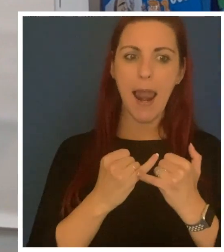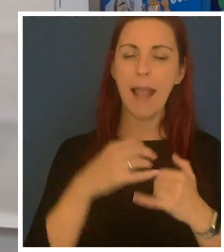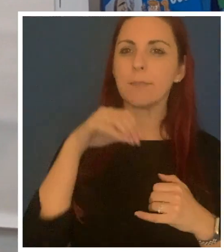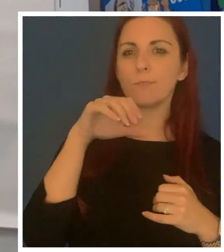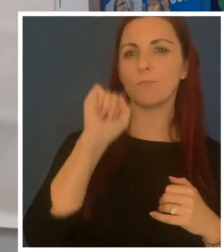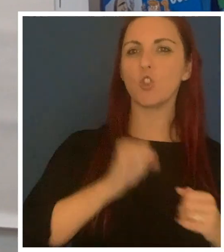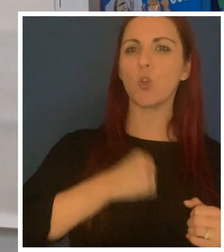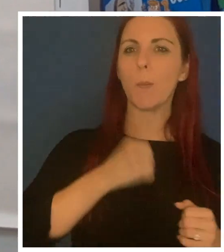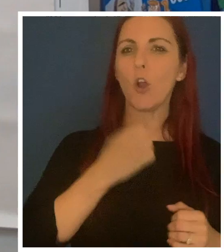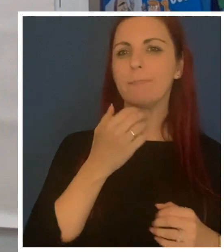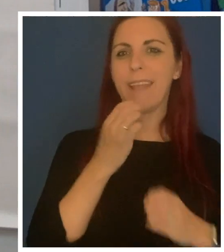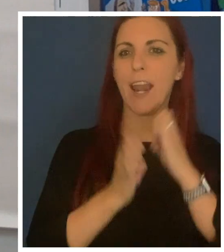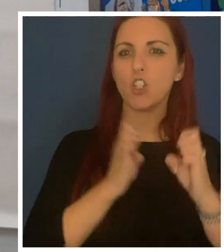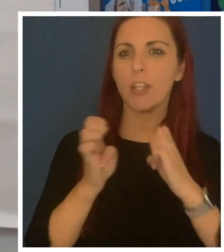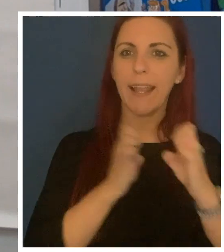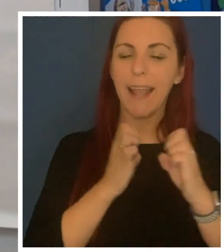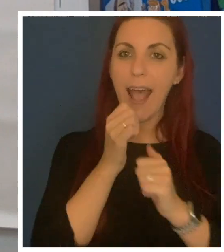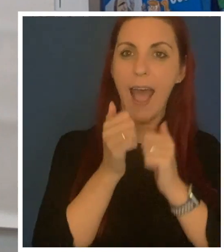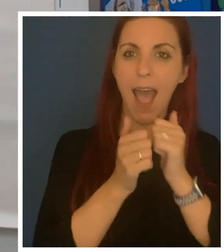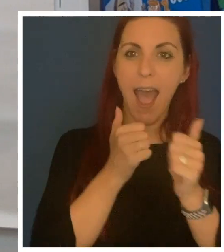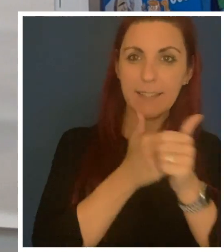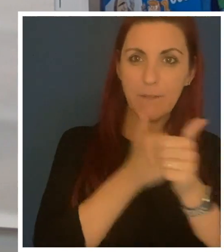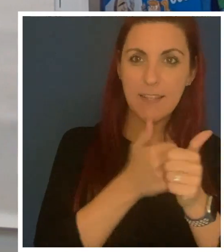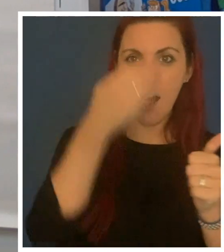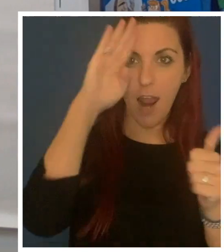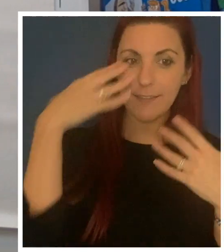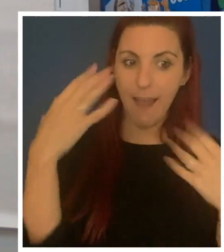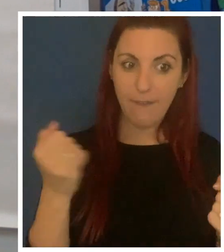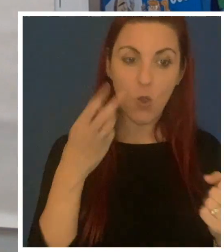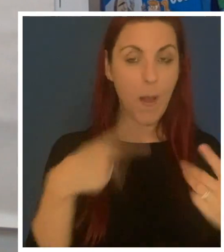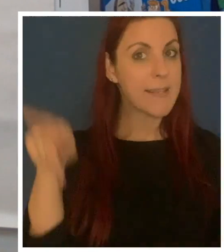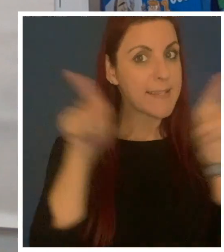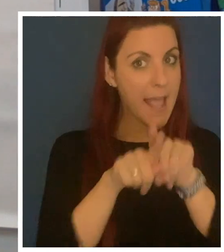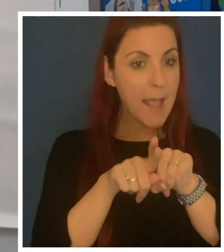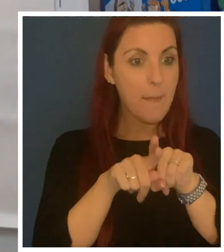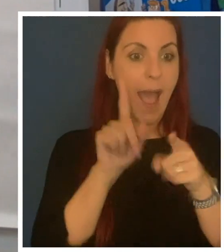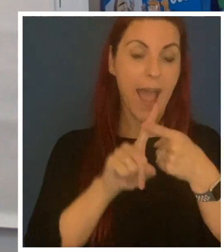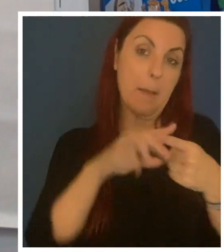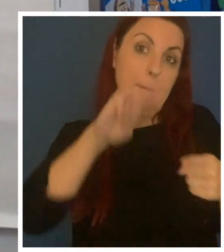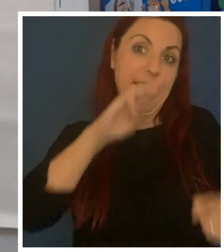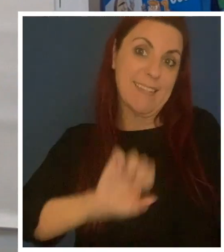their symbol so we're going to do the same for Sparkie and it also stands for Super Sparkie, so it's really handy.